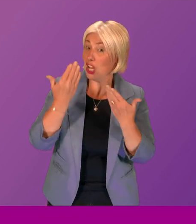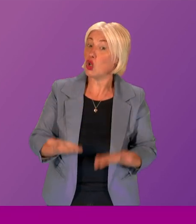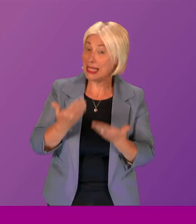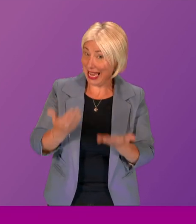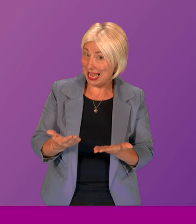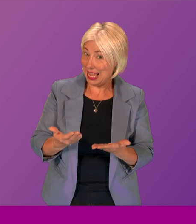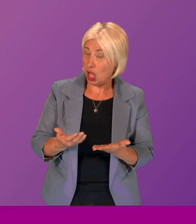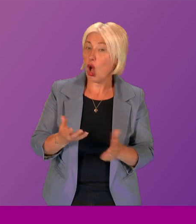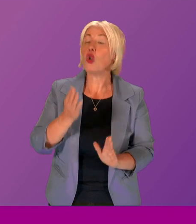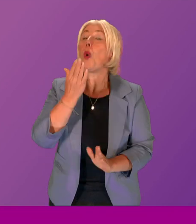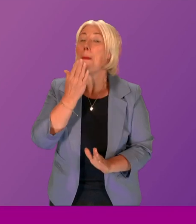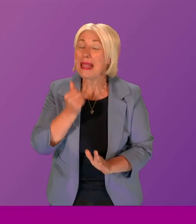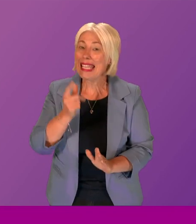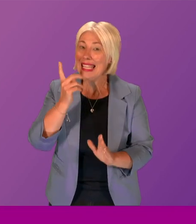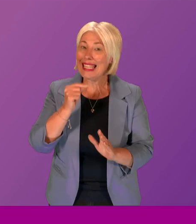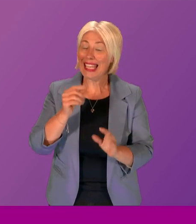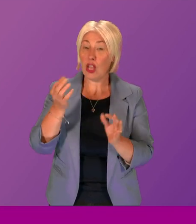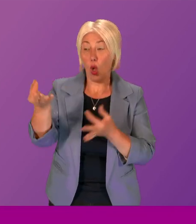therefore I would be grateful if we could have more concise questions and responses.